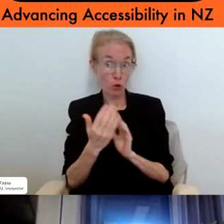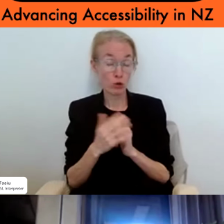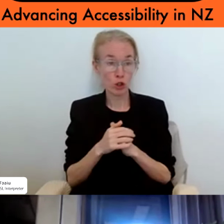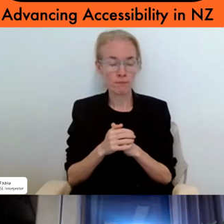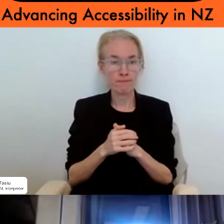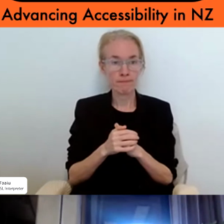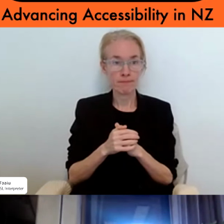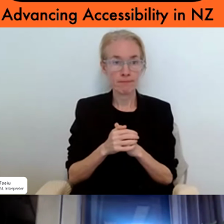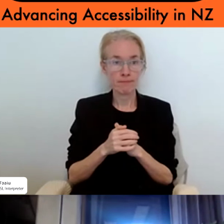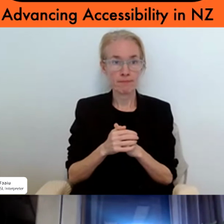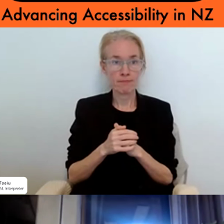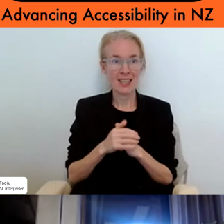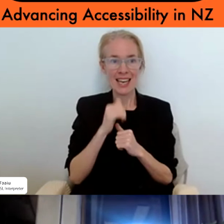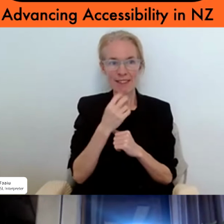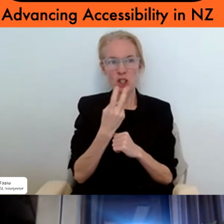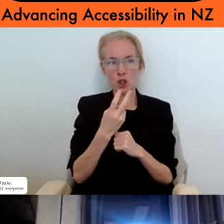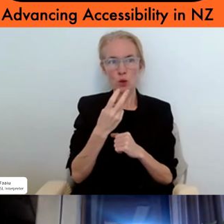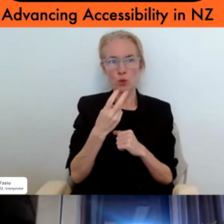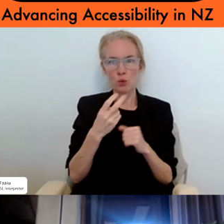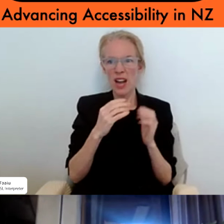Another great initiative I thought about was actually in the Thames